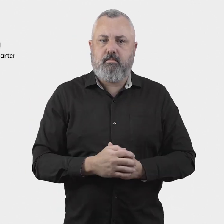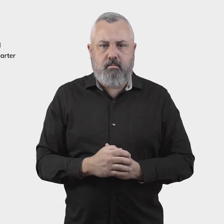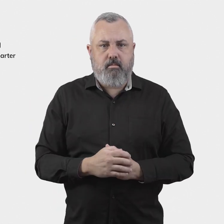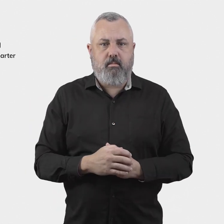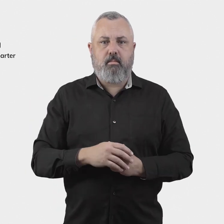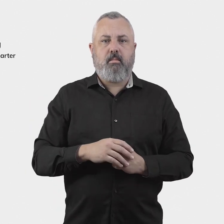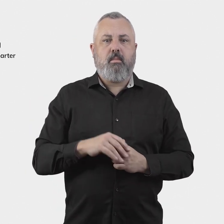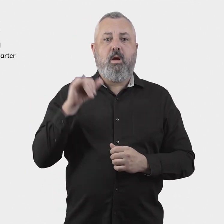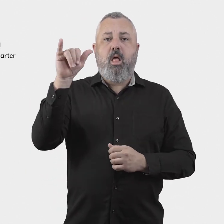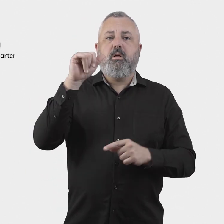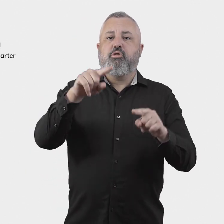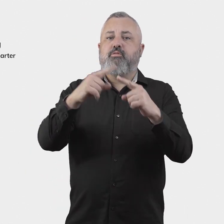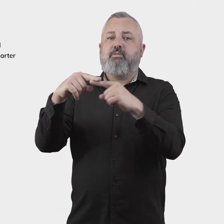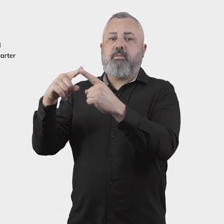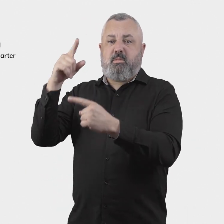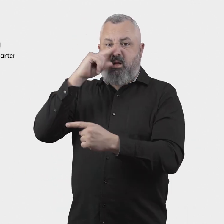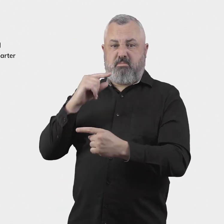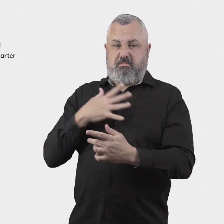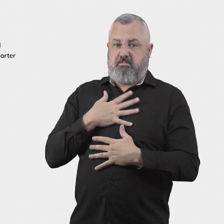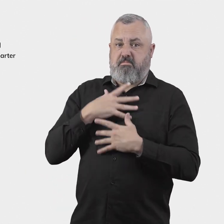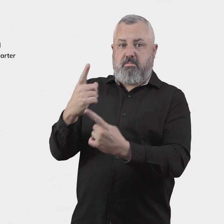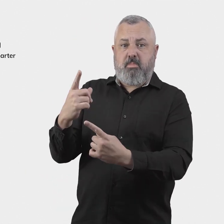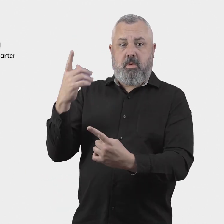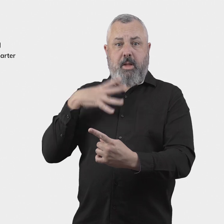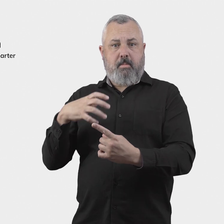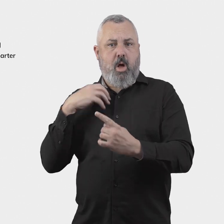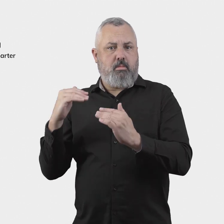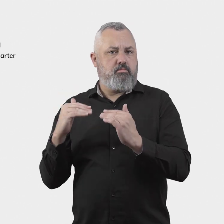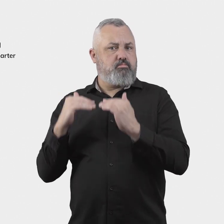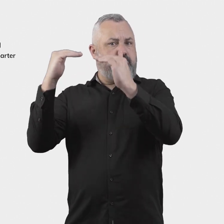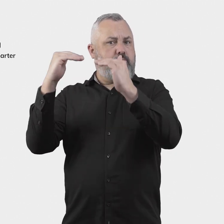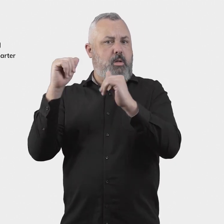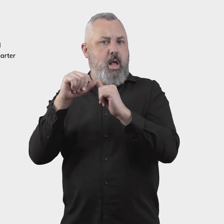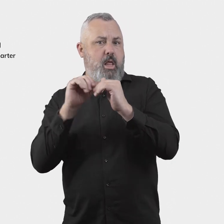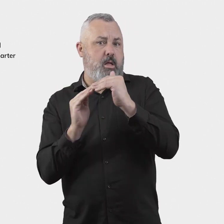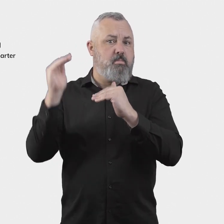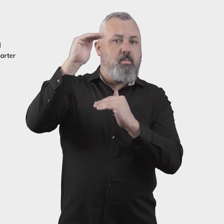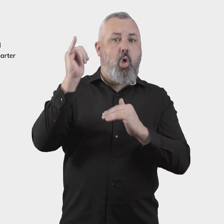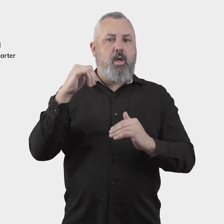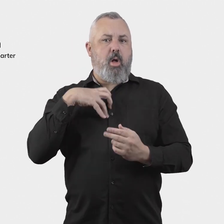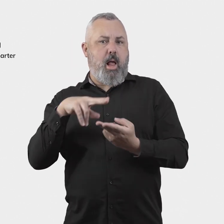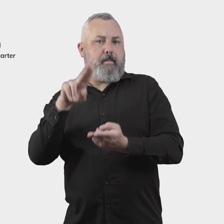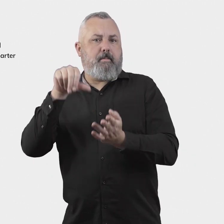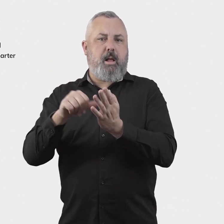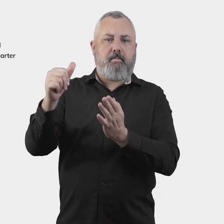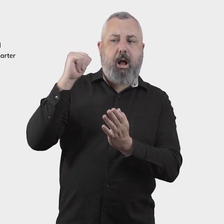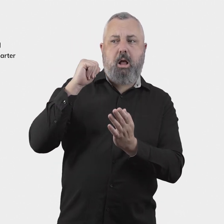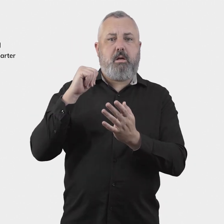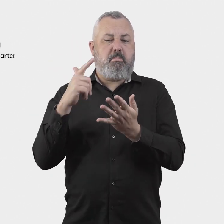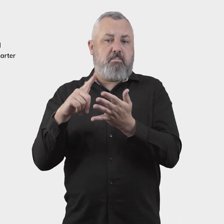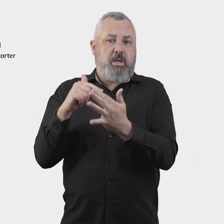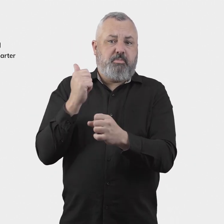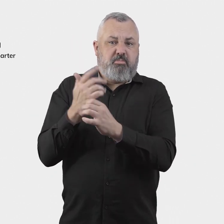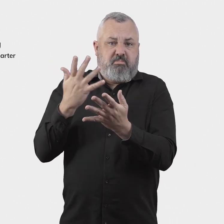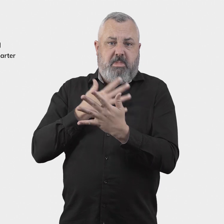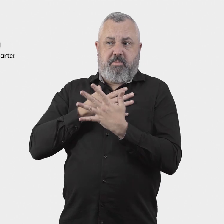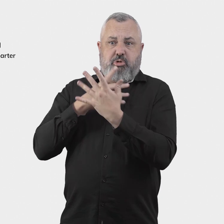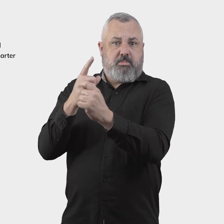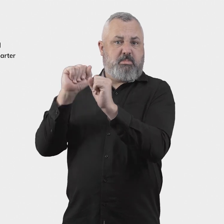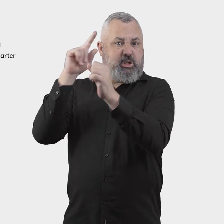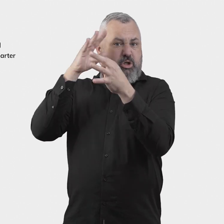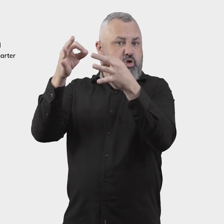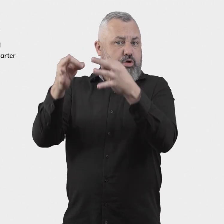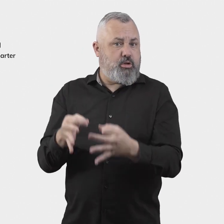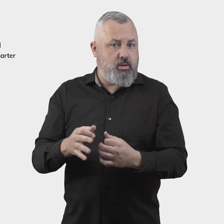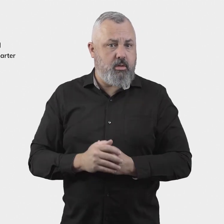regard to the Aviation Customer Rights Charter when determining their conditions of carriage.